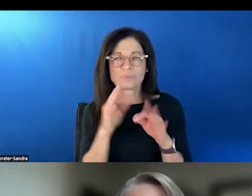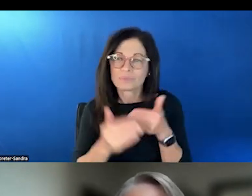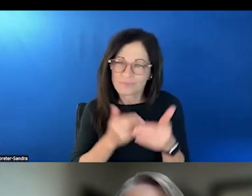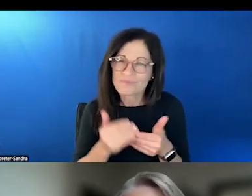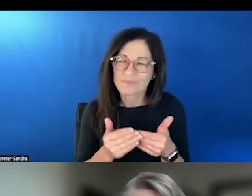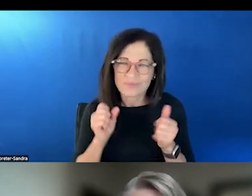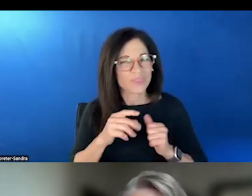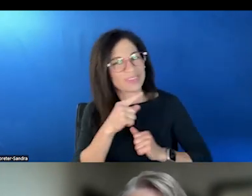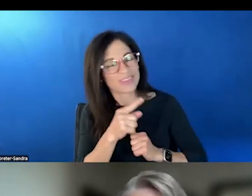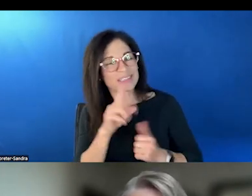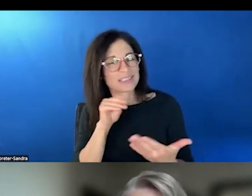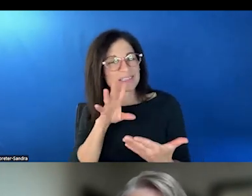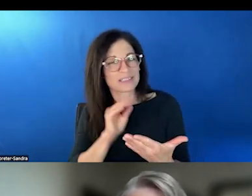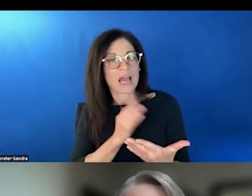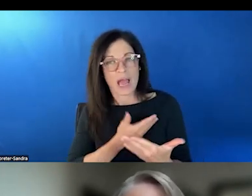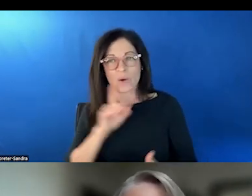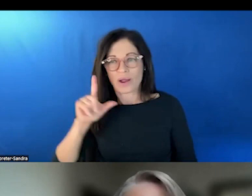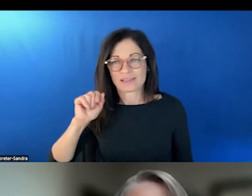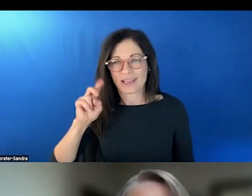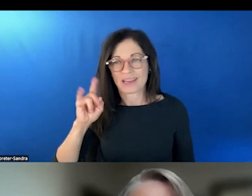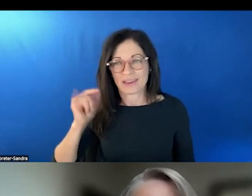THIS SCREEN SHOT HERE IS THE LANDING PAGE.